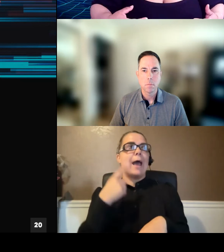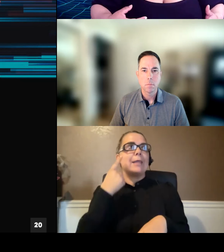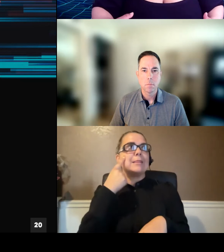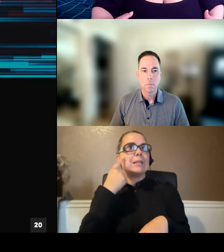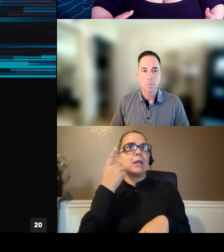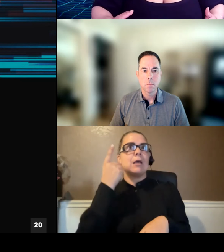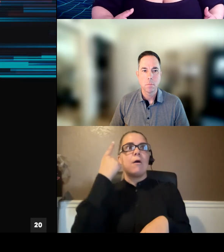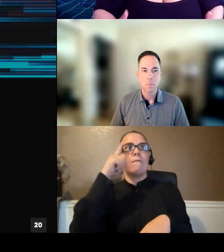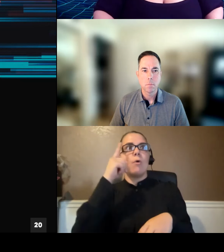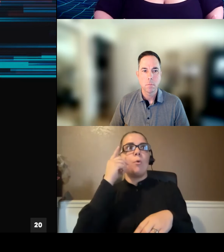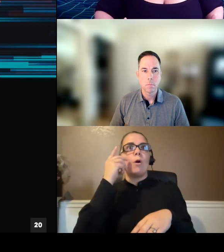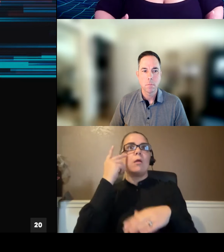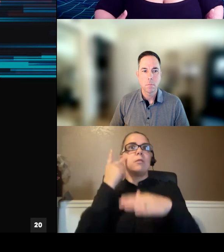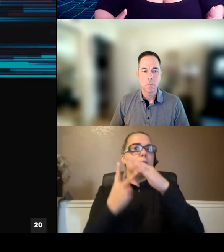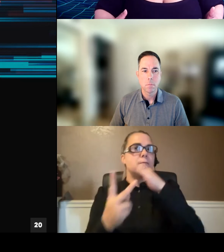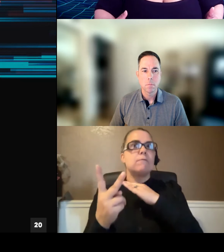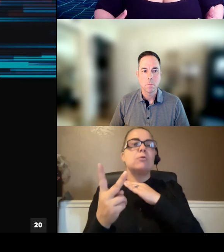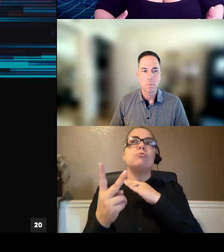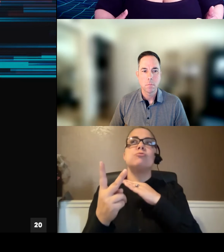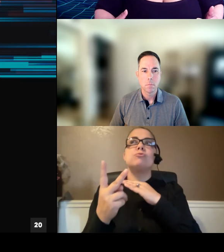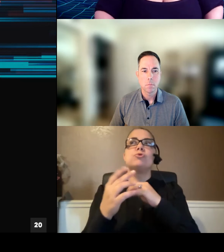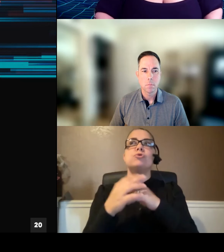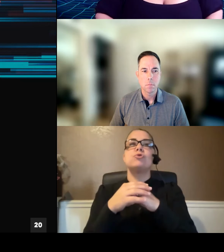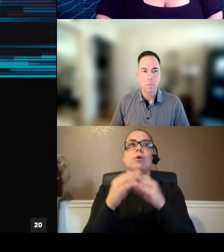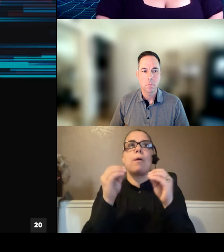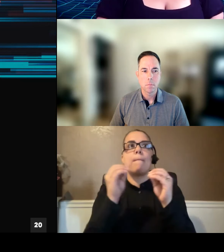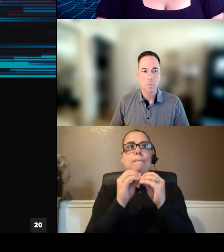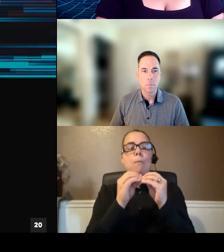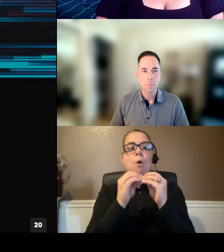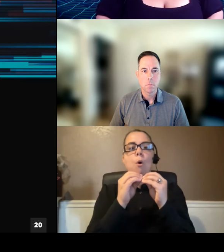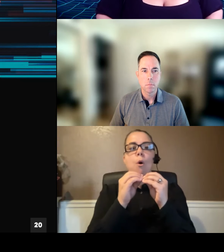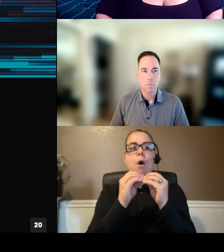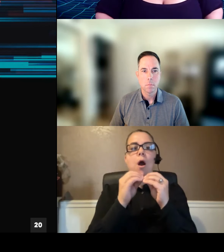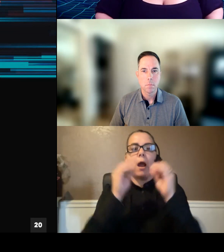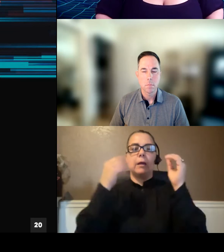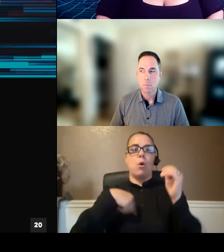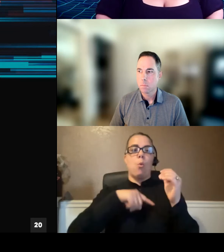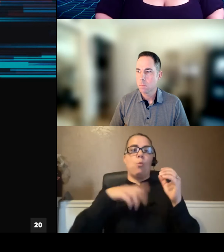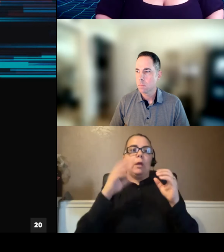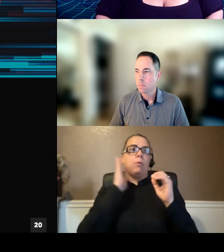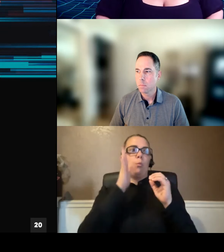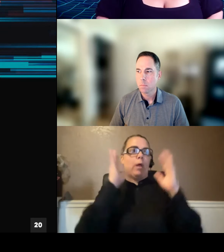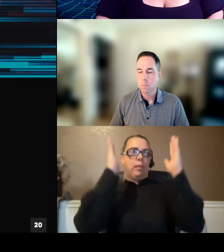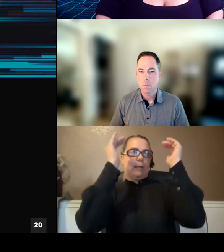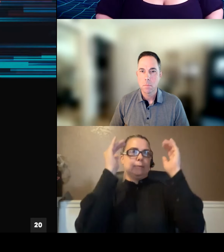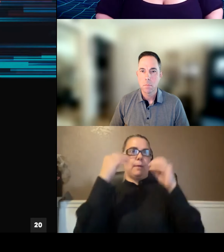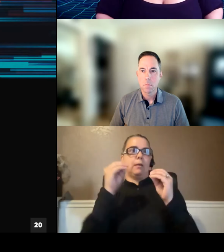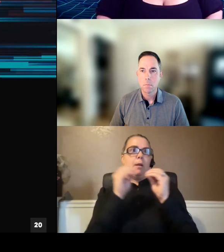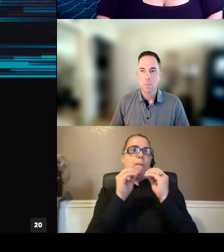now the populace is more tech savvy in how the basis and fundamentals of someone